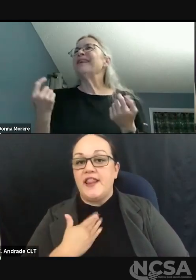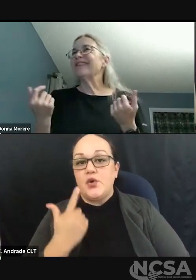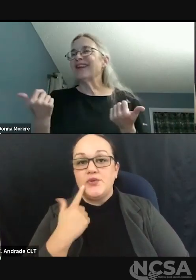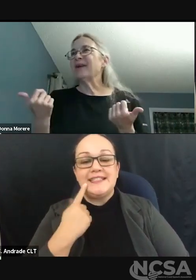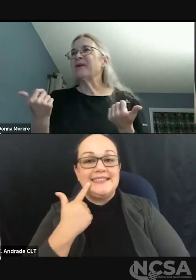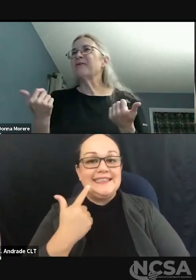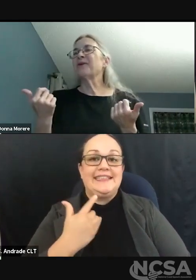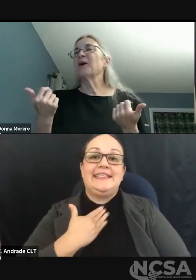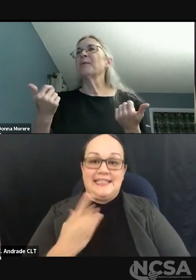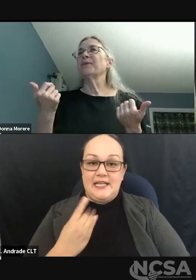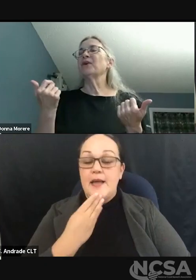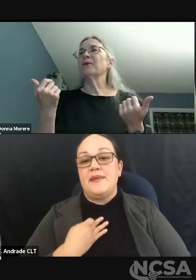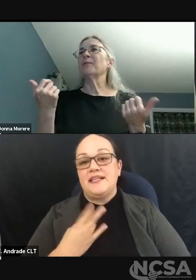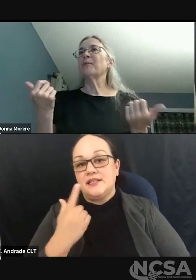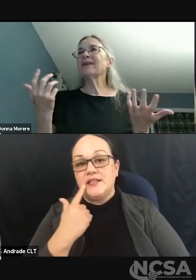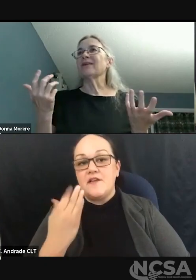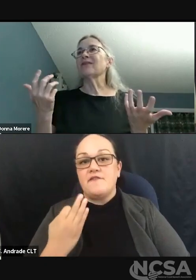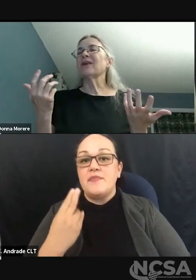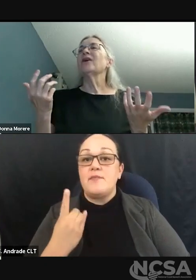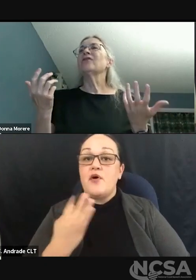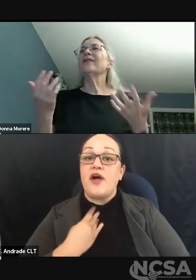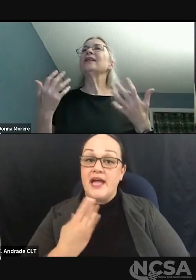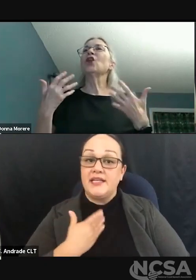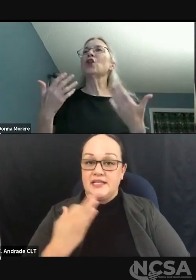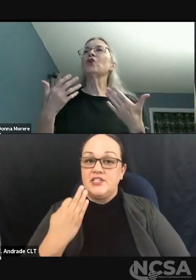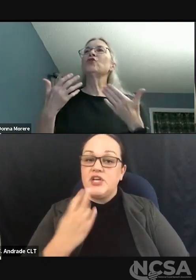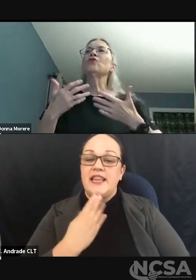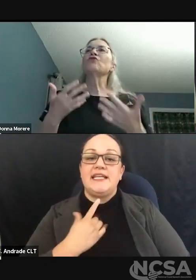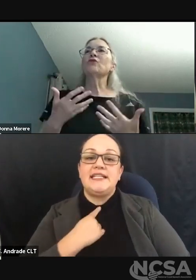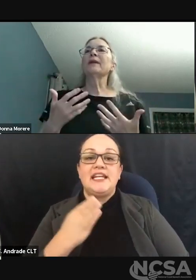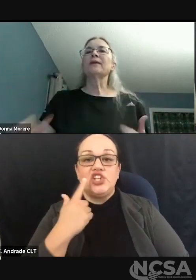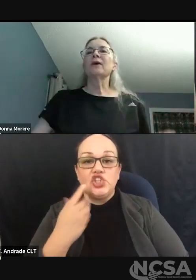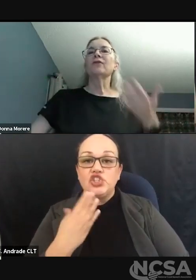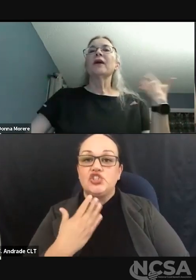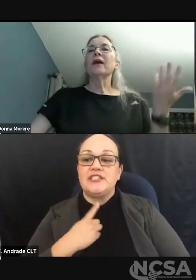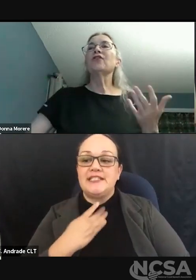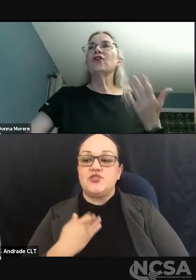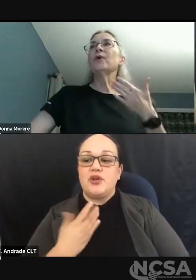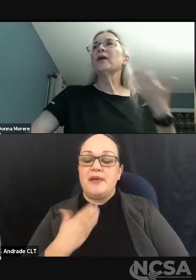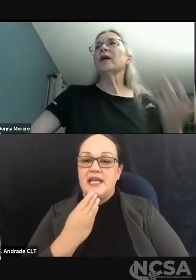basically from the practice, so they can learn to discriminate those.